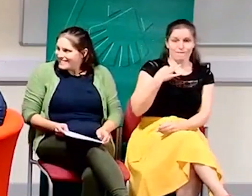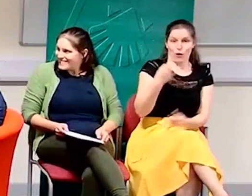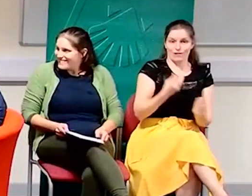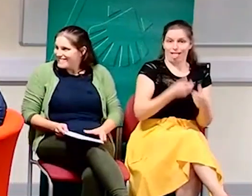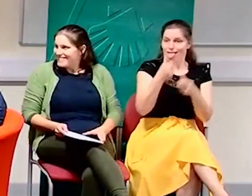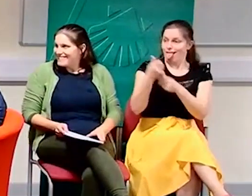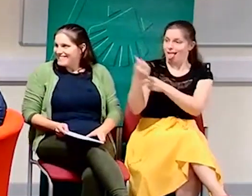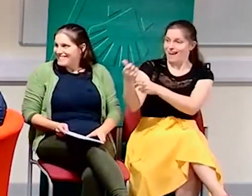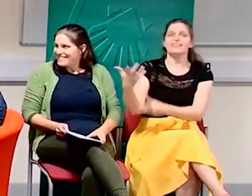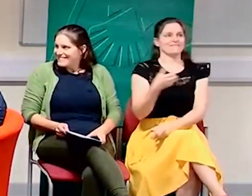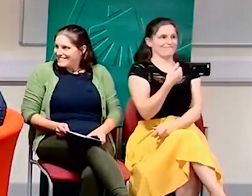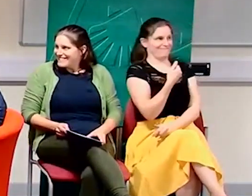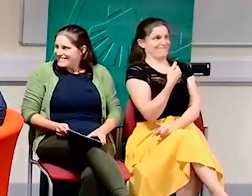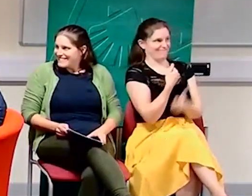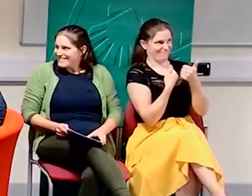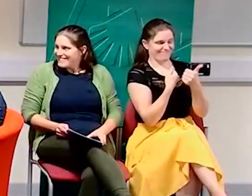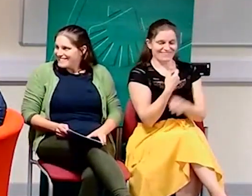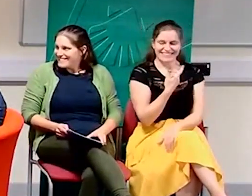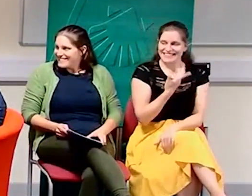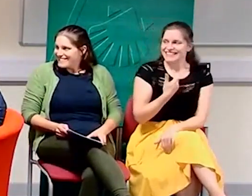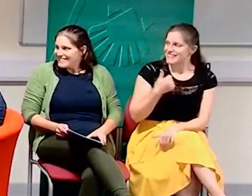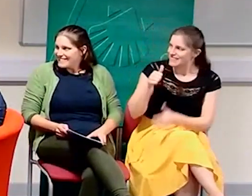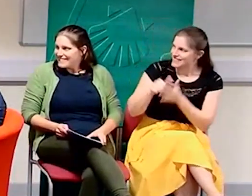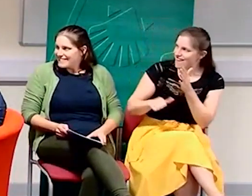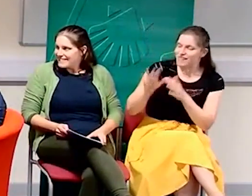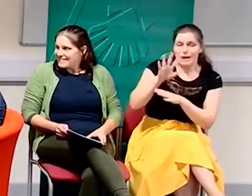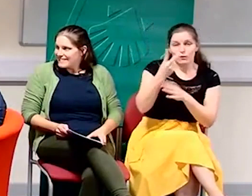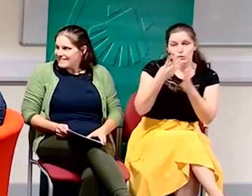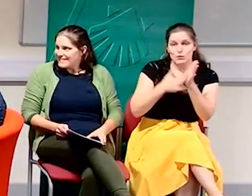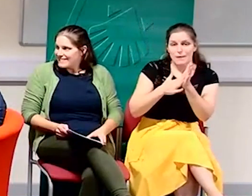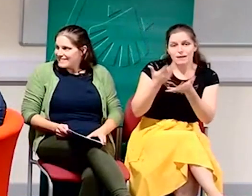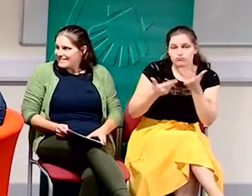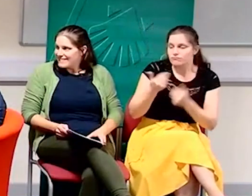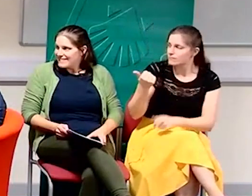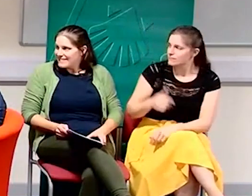stopped with you so you can start us off just for about two minutes that would be great thank you um